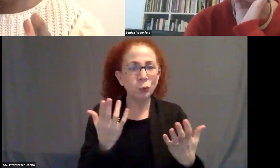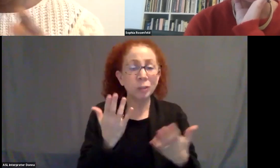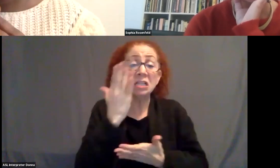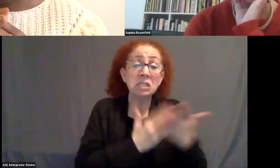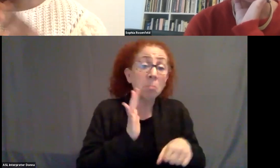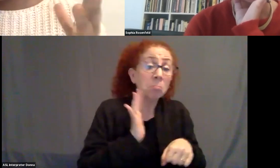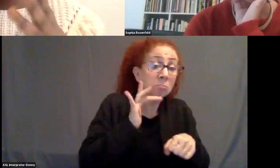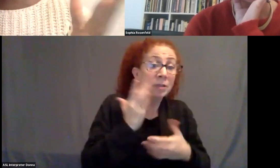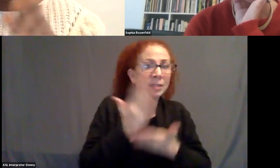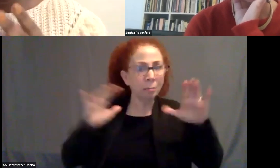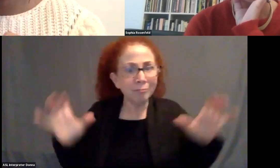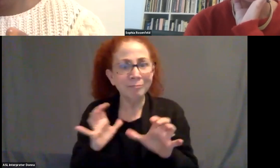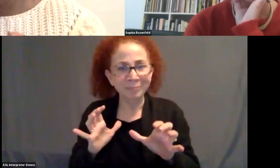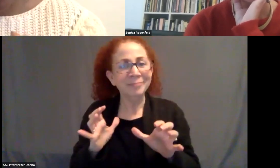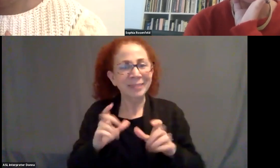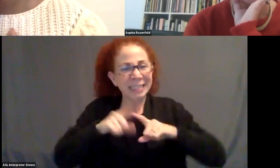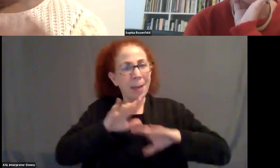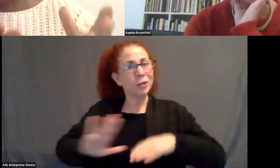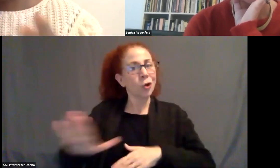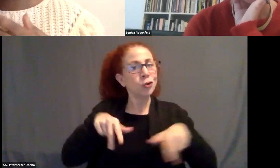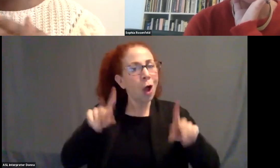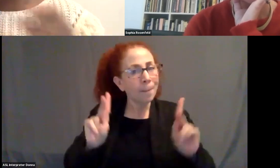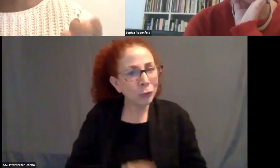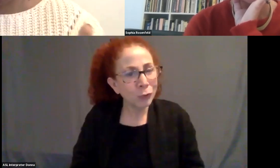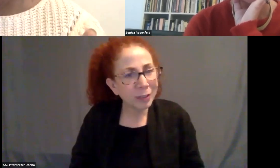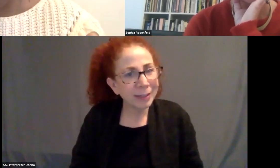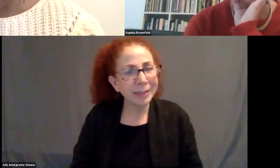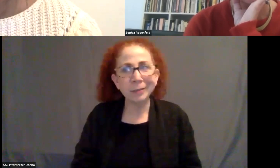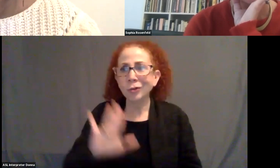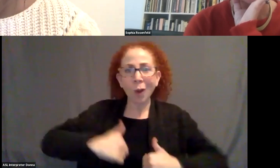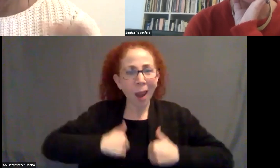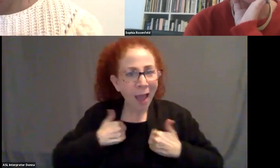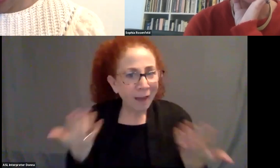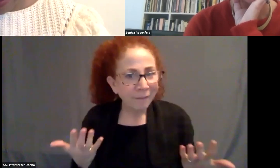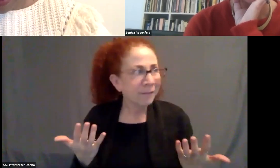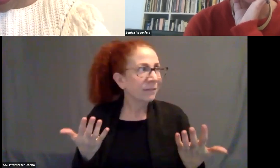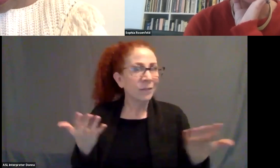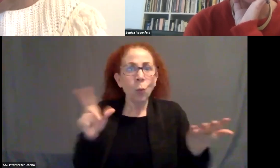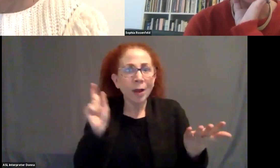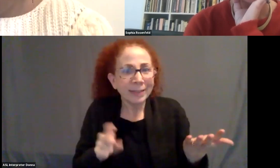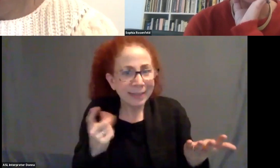depending on the opportunities you have, depending on the situation, the needs of the situation.